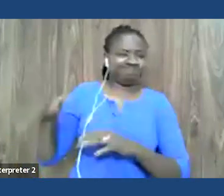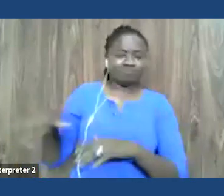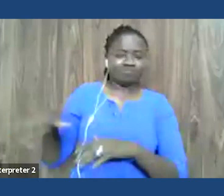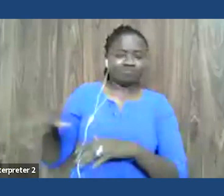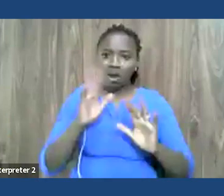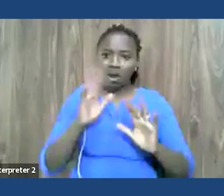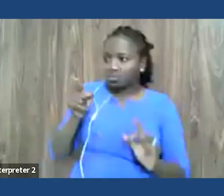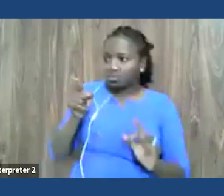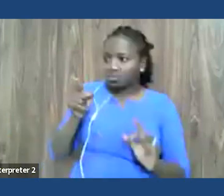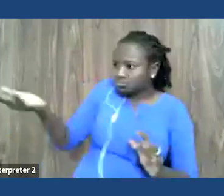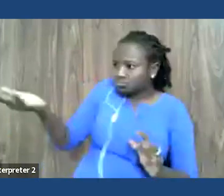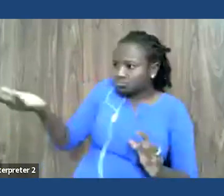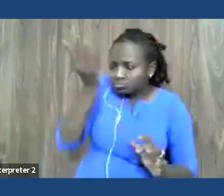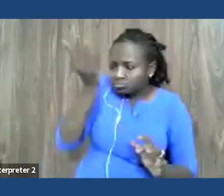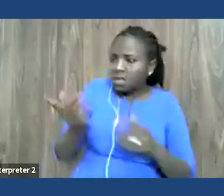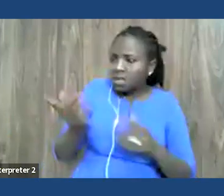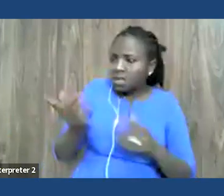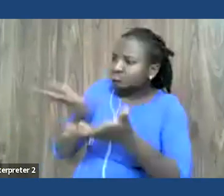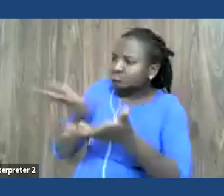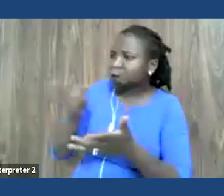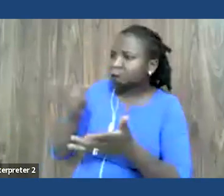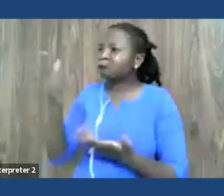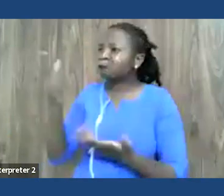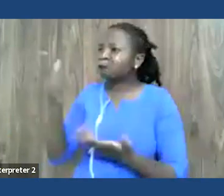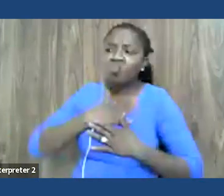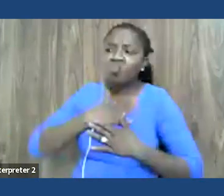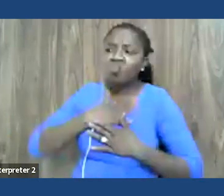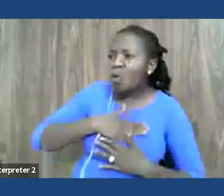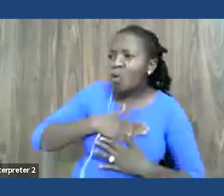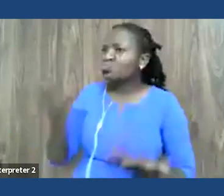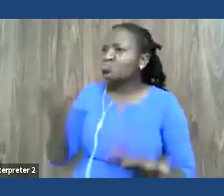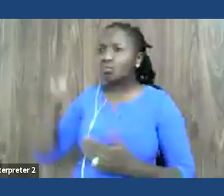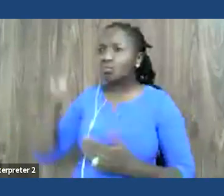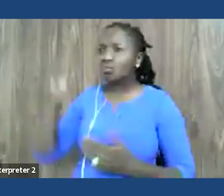There's a huge opportunity for those companies that seek to do the right thing.